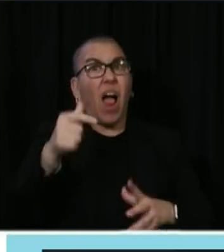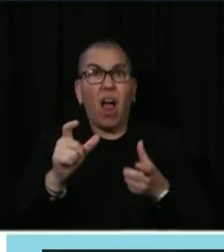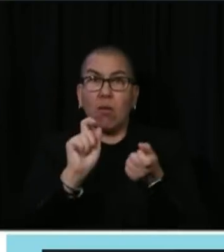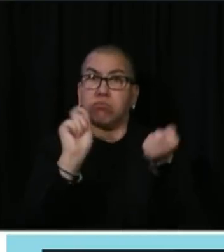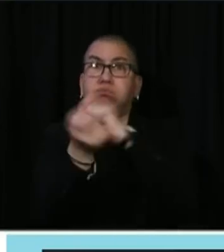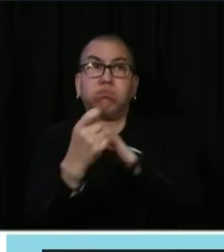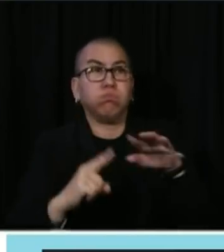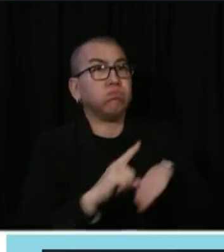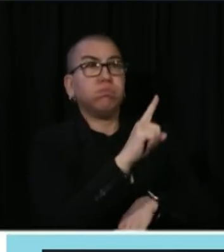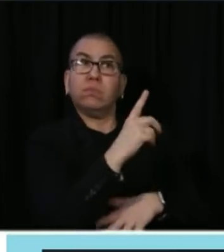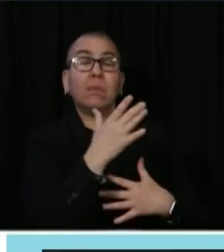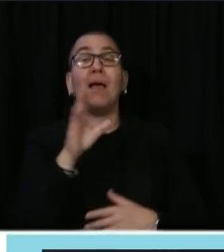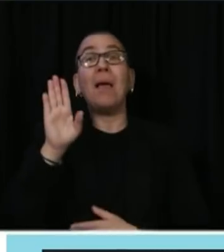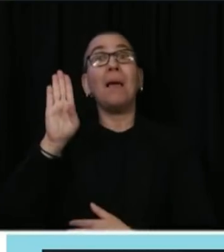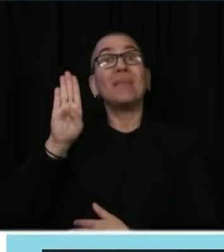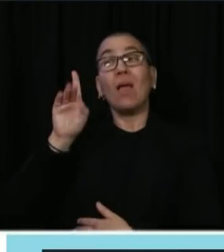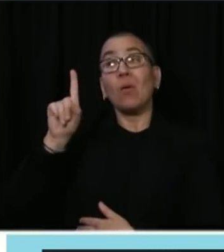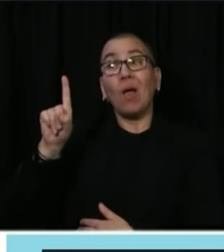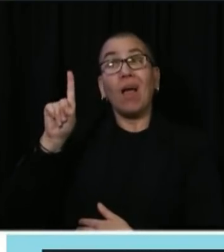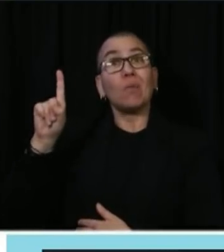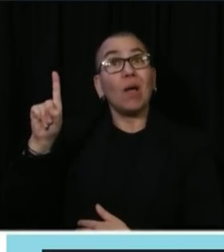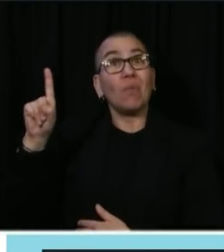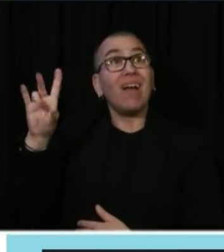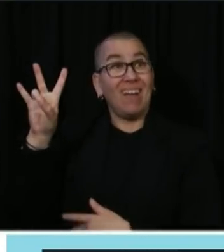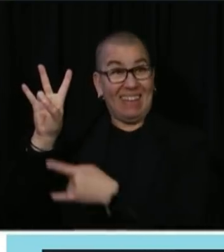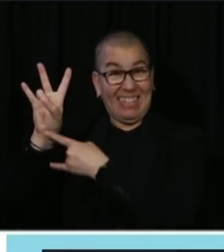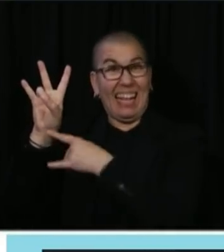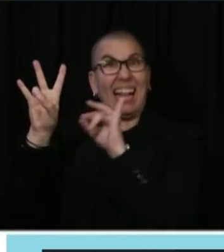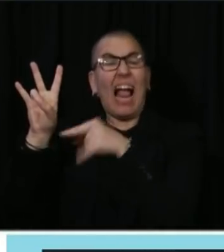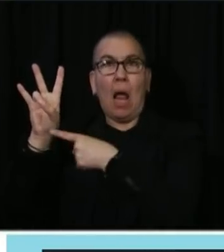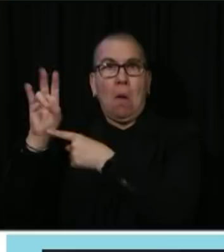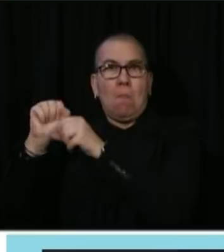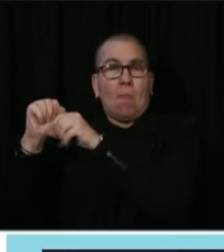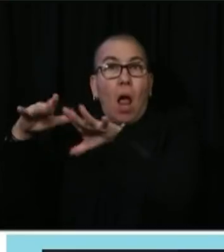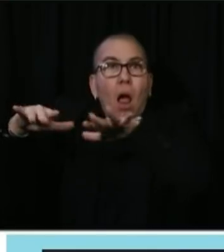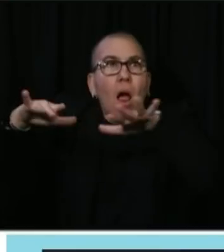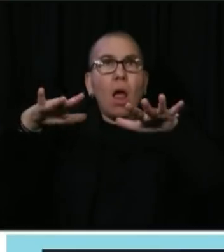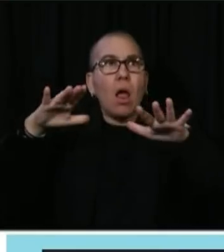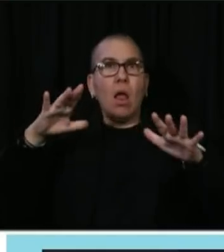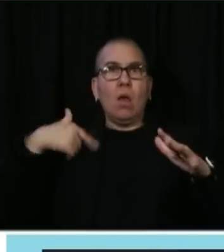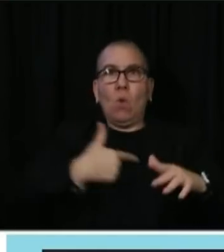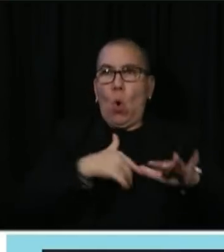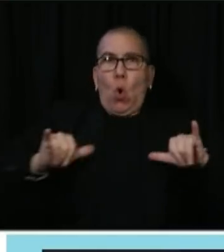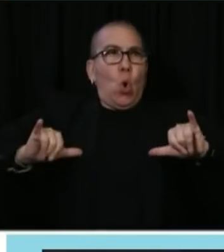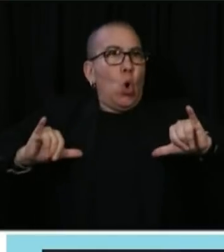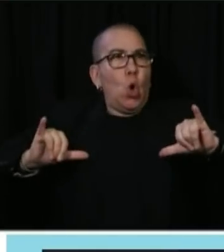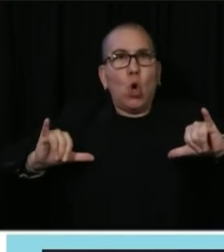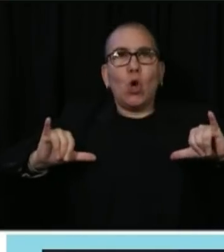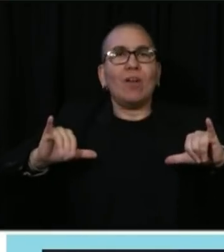THAT LITTLE BUMP WAS RIGHT AFTER CHRISTMAS AND WE PUT IN